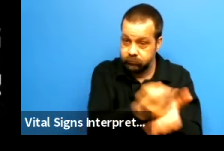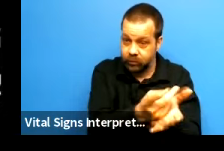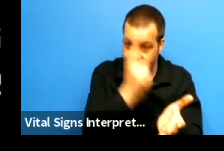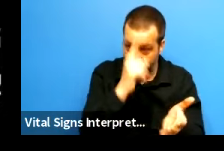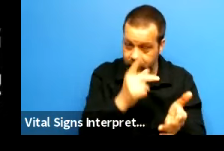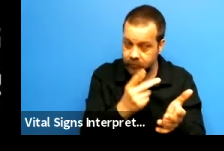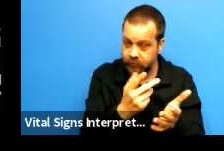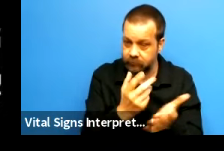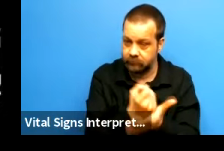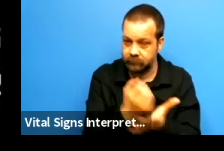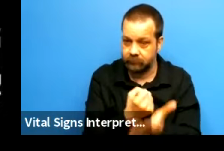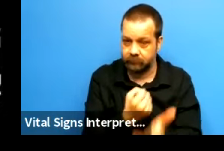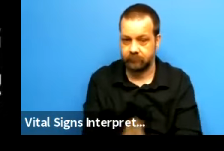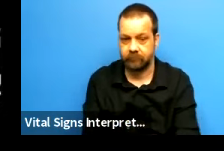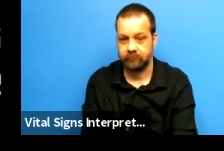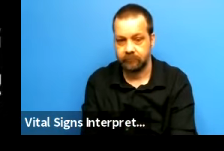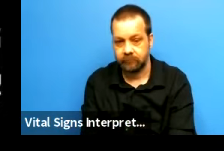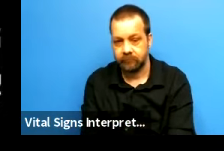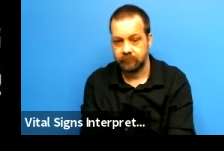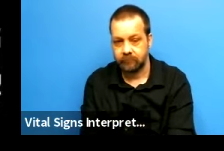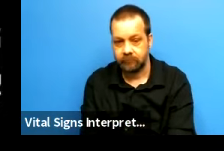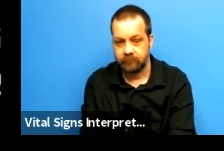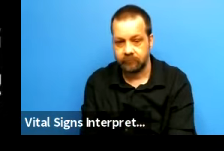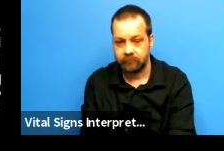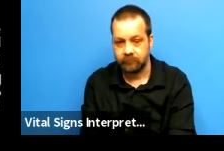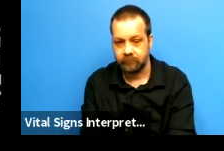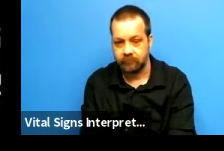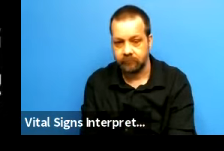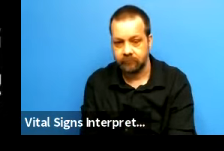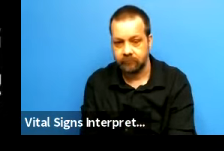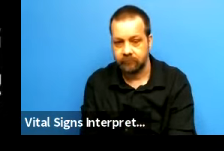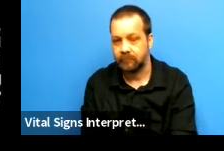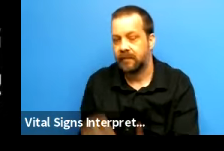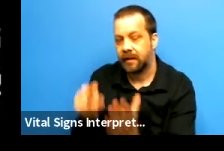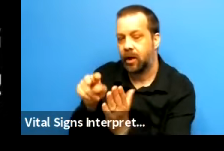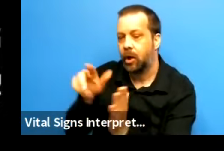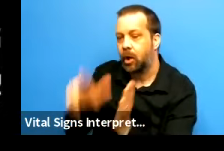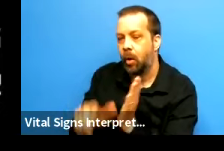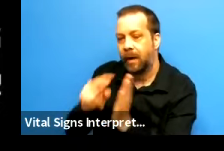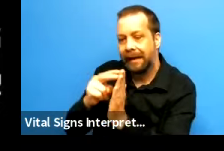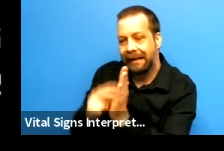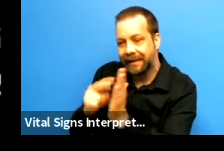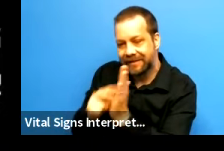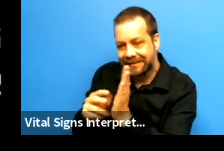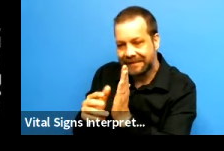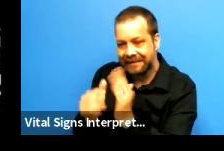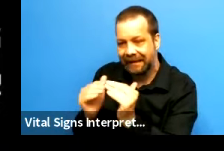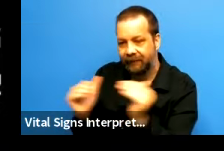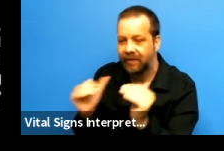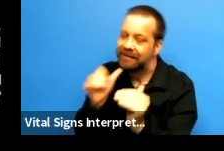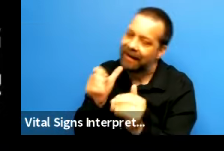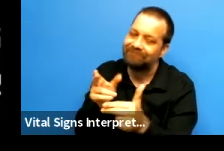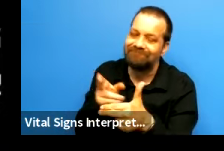Although low literacy is not necessarily considered a disability, it is